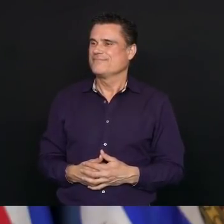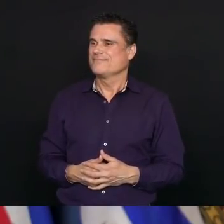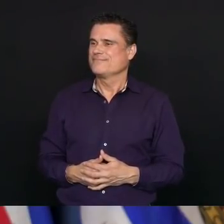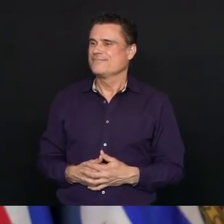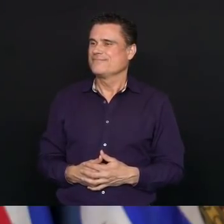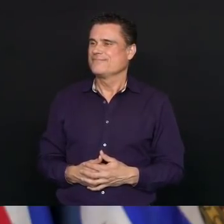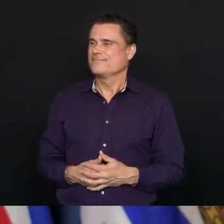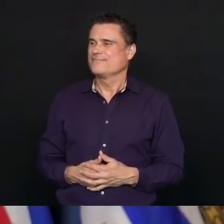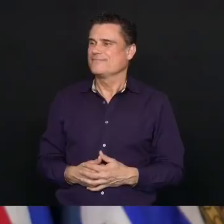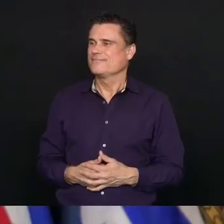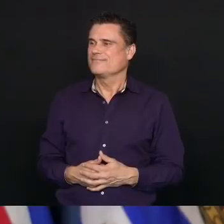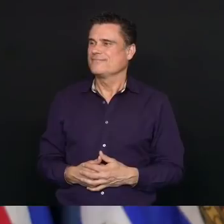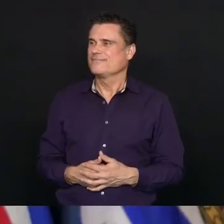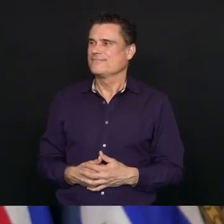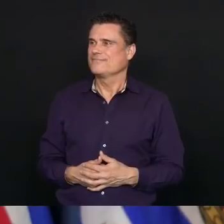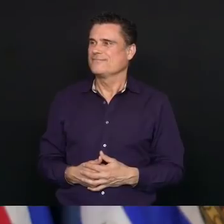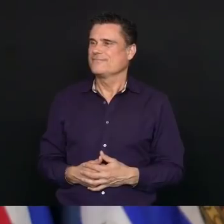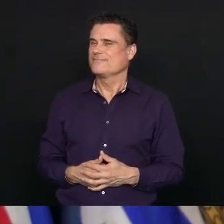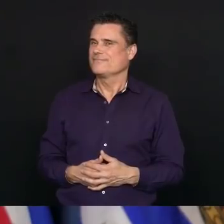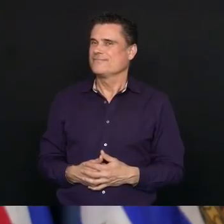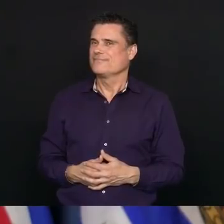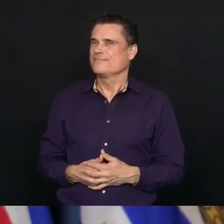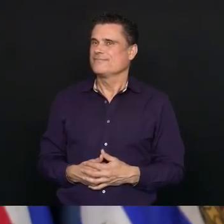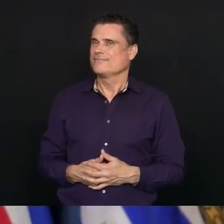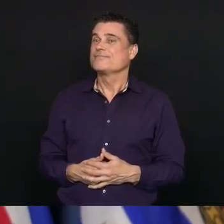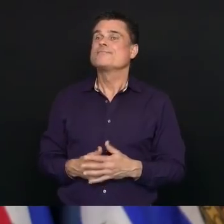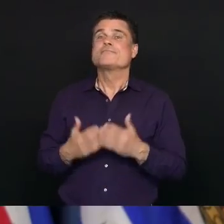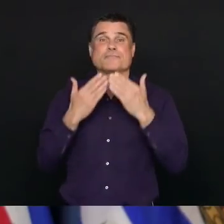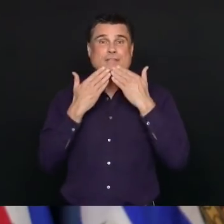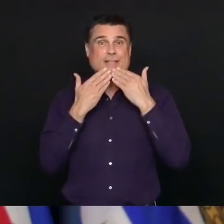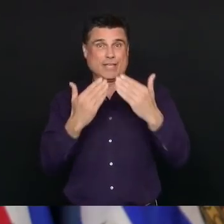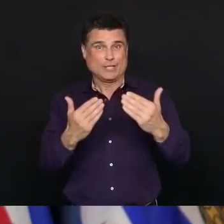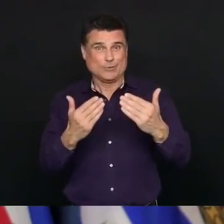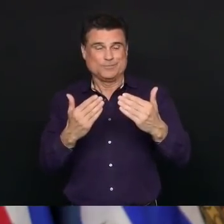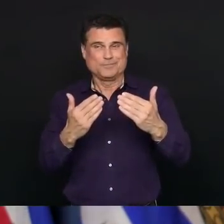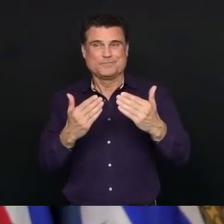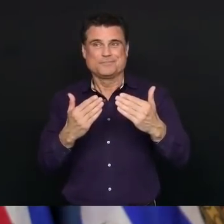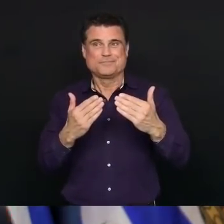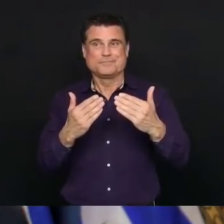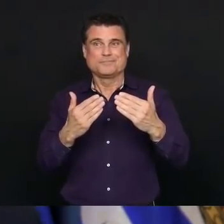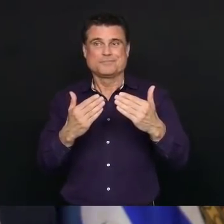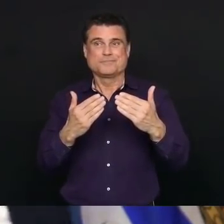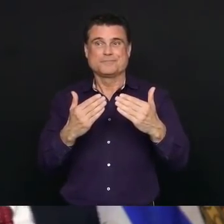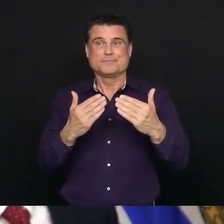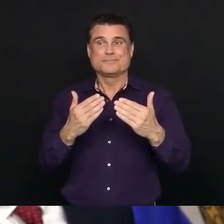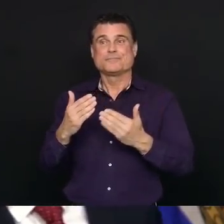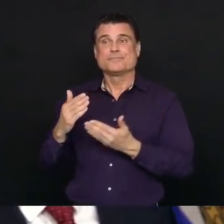Thank you very much. Doctor Henry will see you on Saturday.